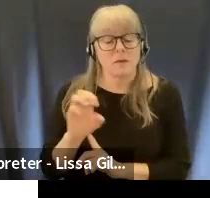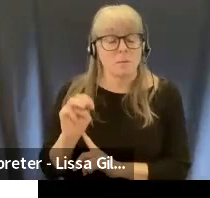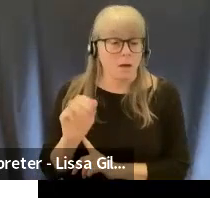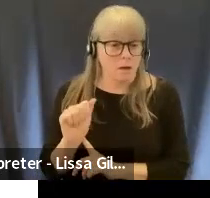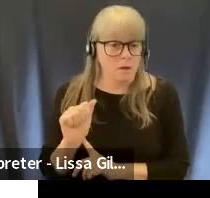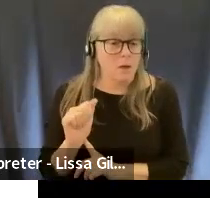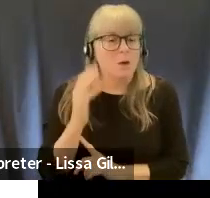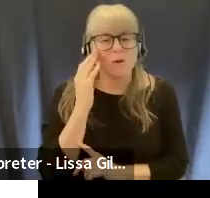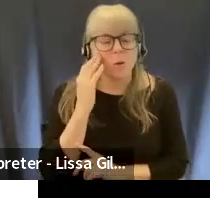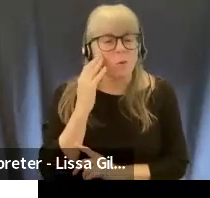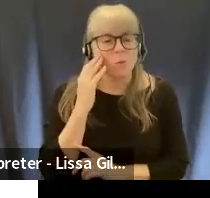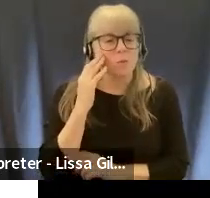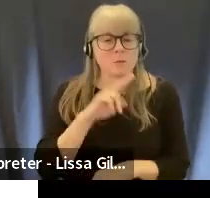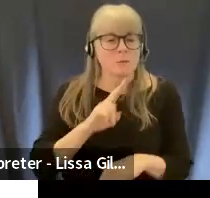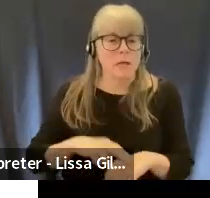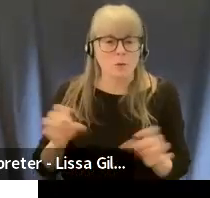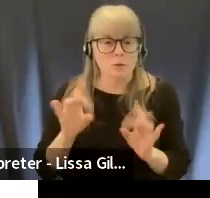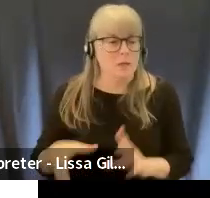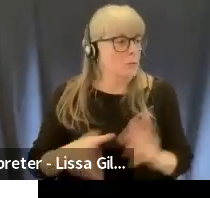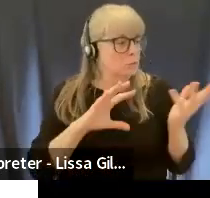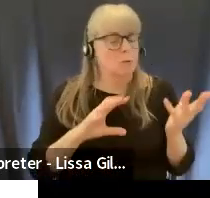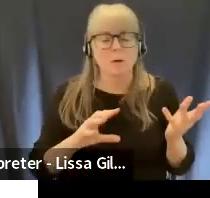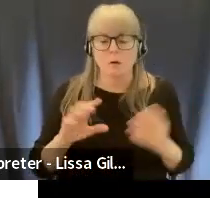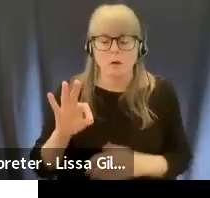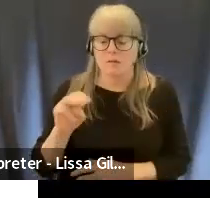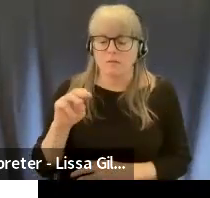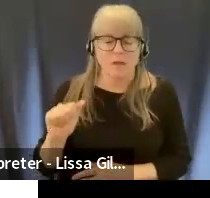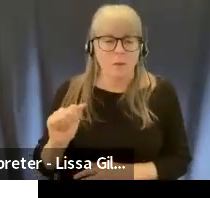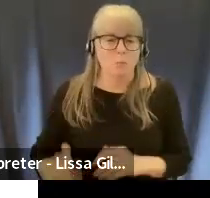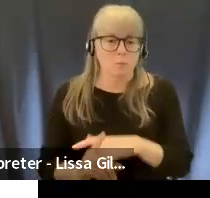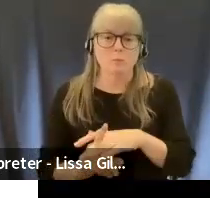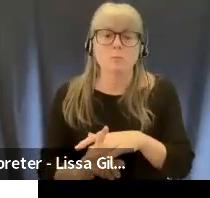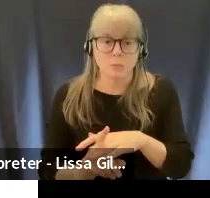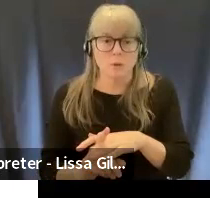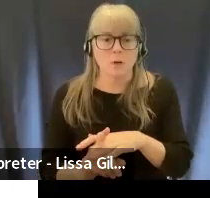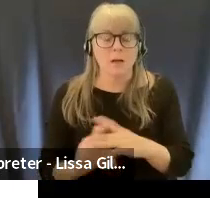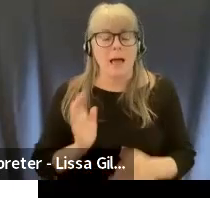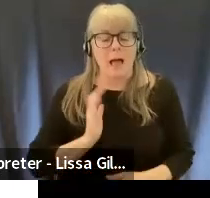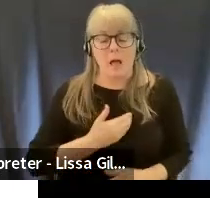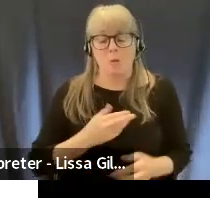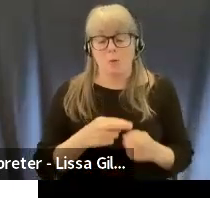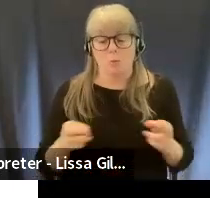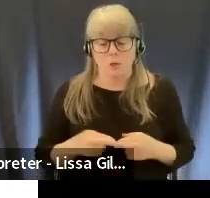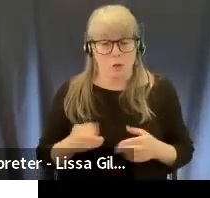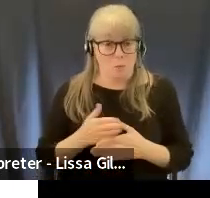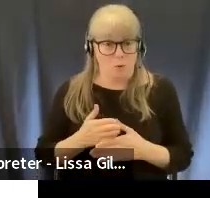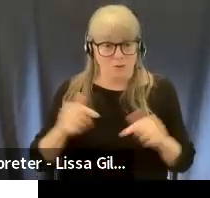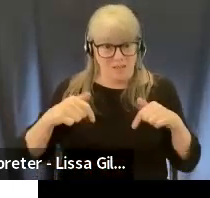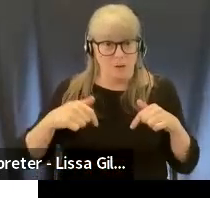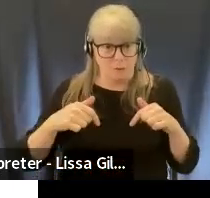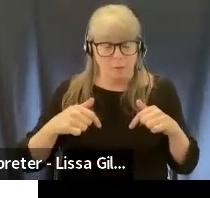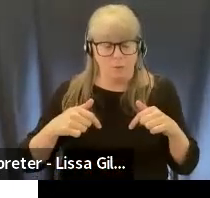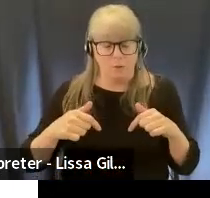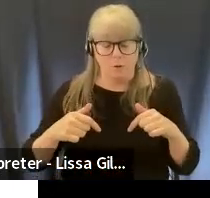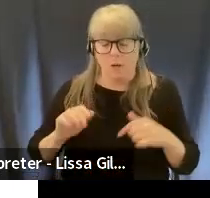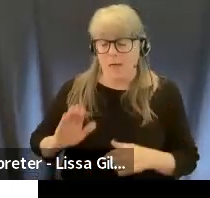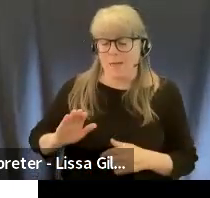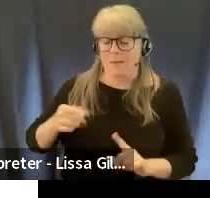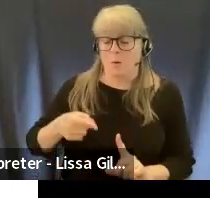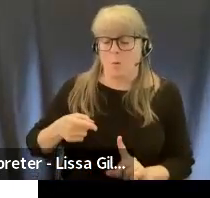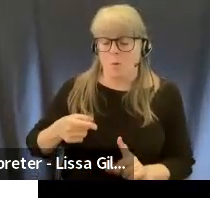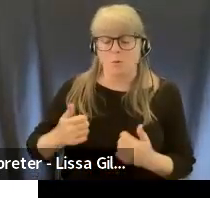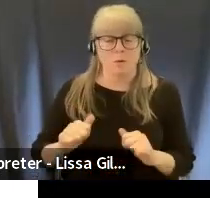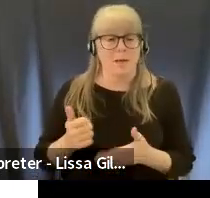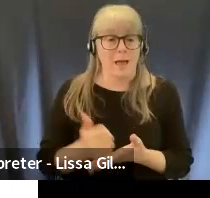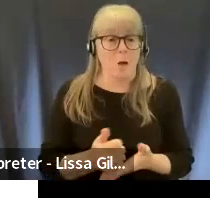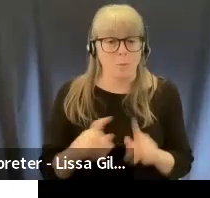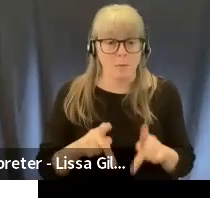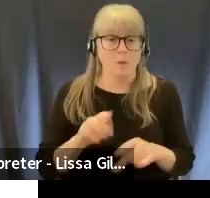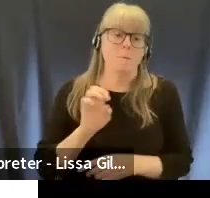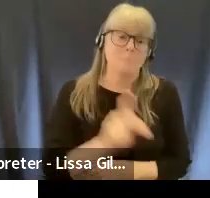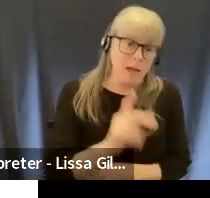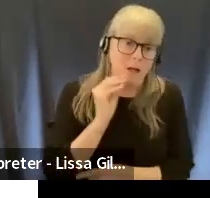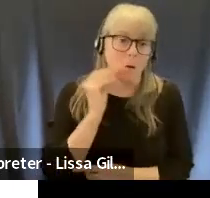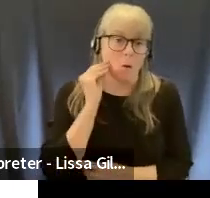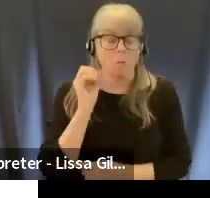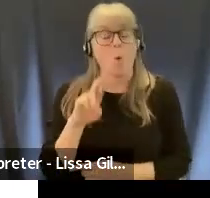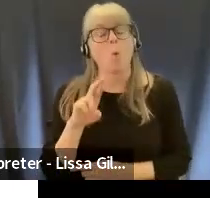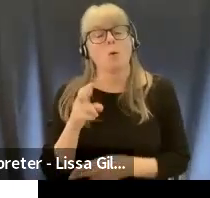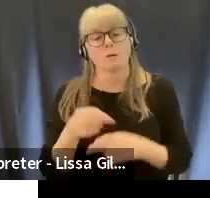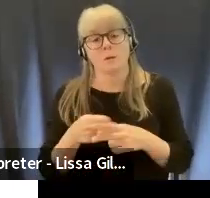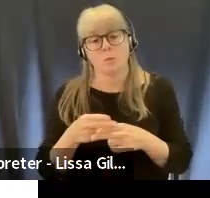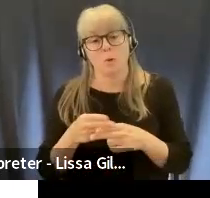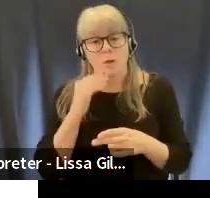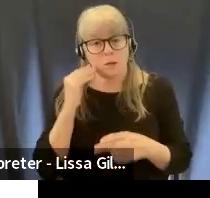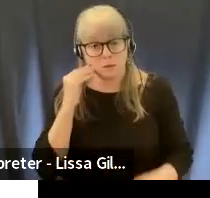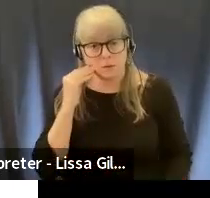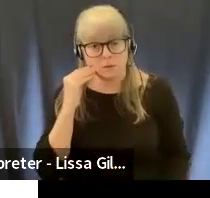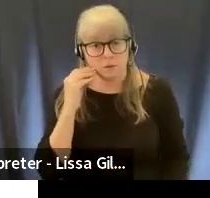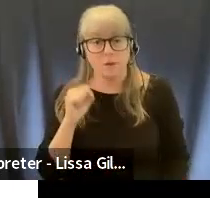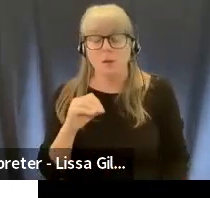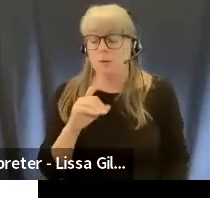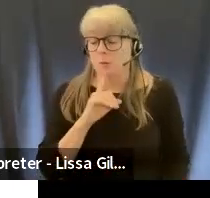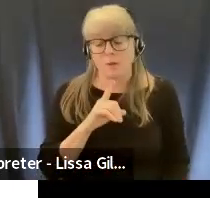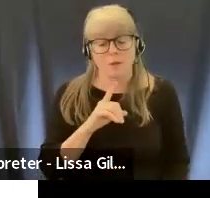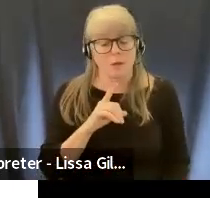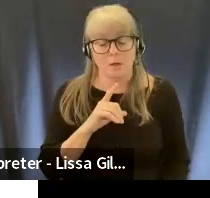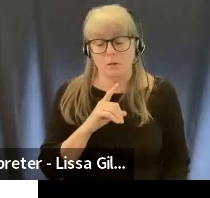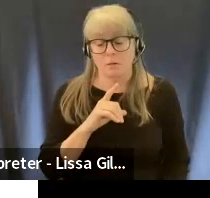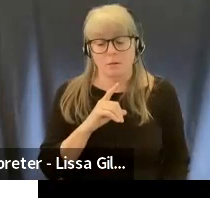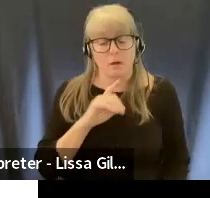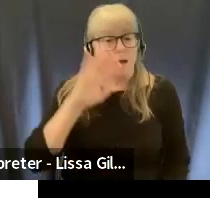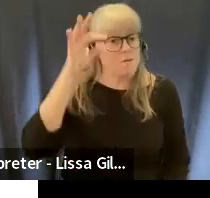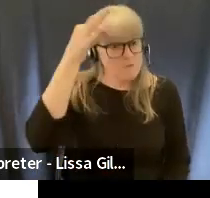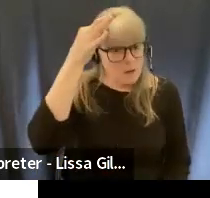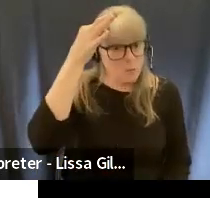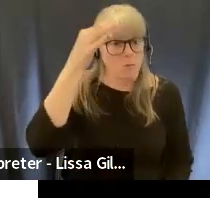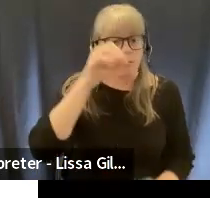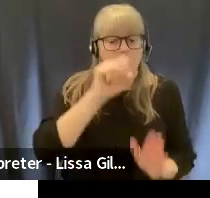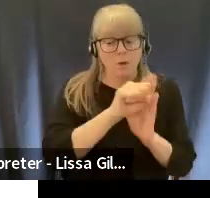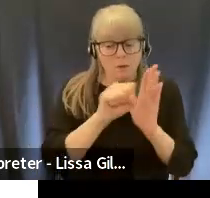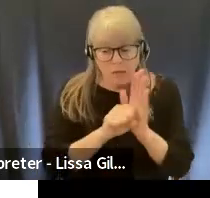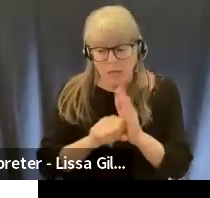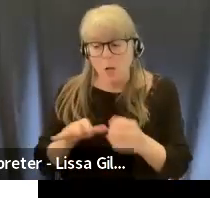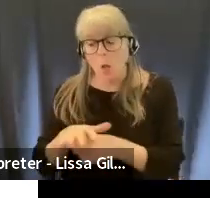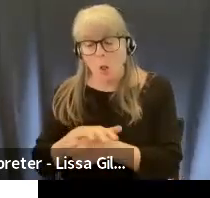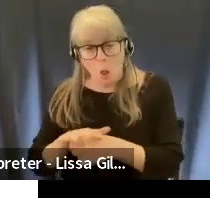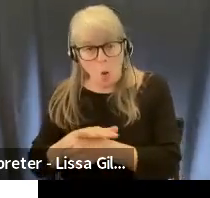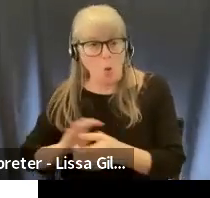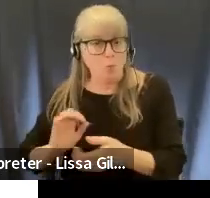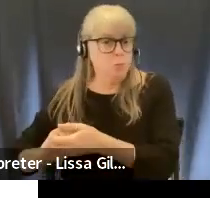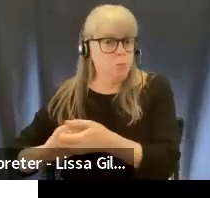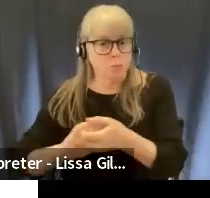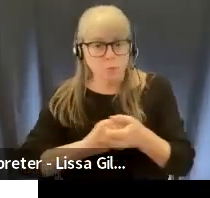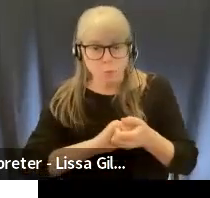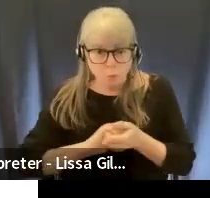you well before I say that Fema has always usually, you know, when there's a disaster, Fema is on the ground or regional partners with Fema are here, and their goal is to try to help folks get back into their homes or in temporary housing, and so there really is a